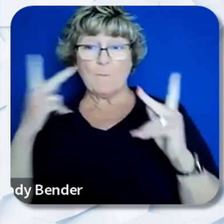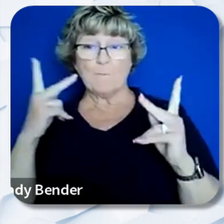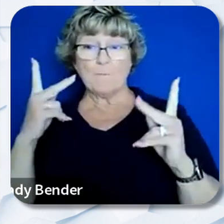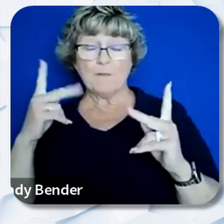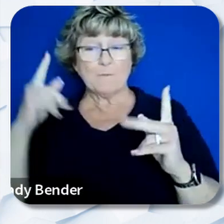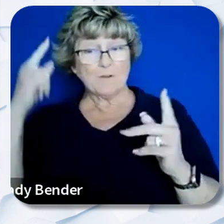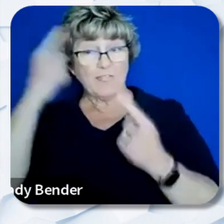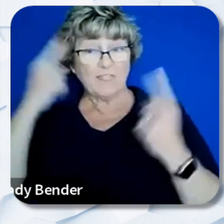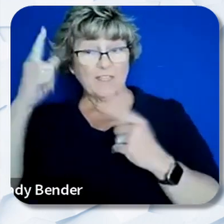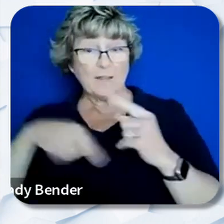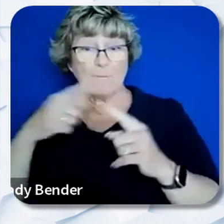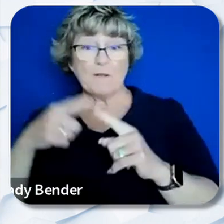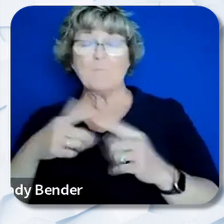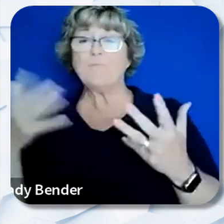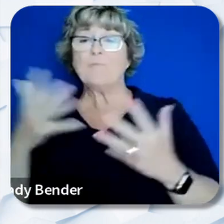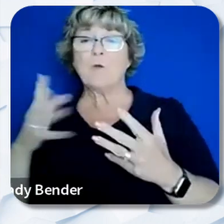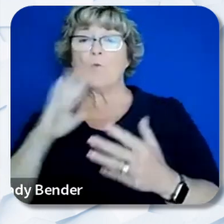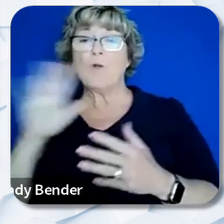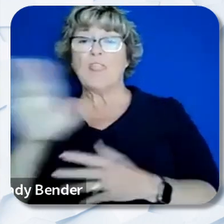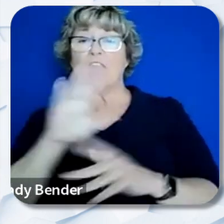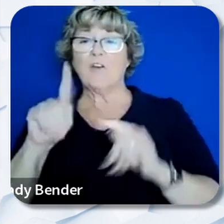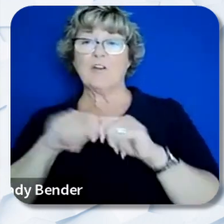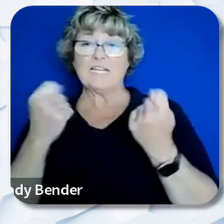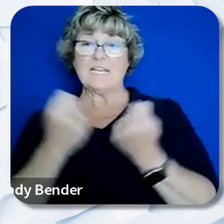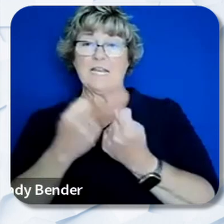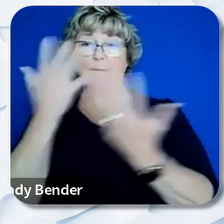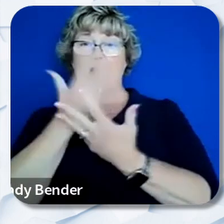right now is, "What is their team gonna look like?" And this is the team that's gonna develop